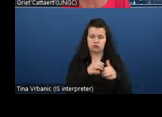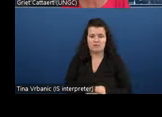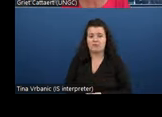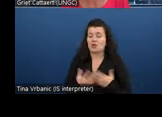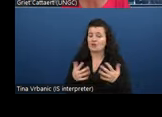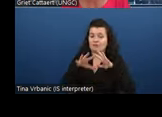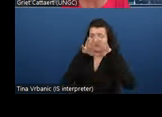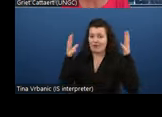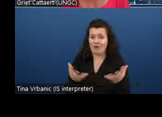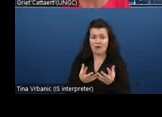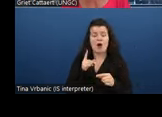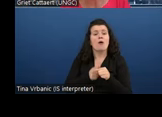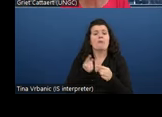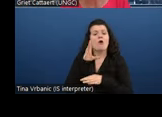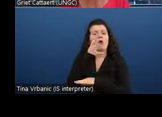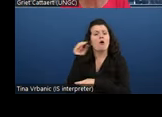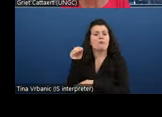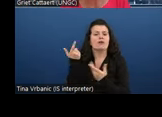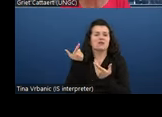sectors. 15:52:57 I'm also very pleased to see that